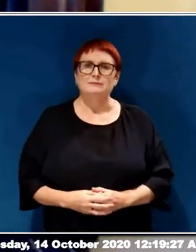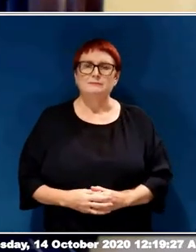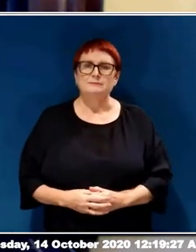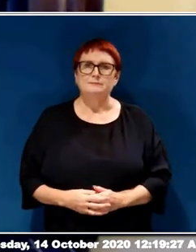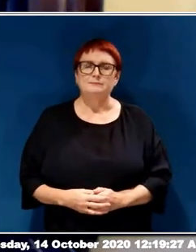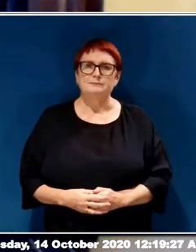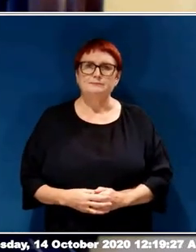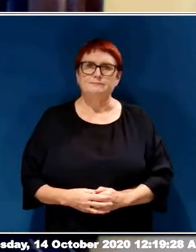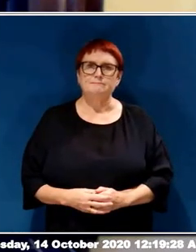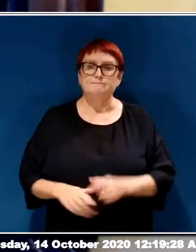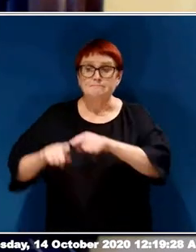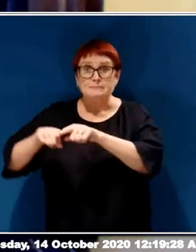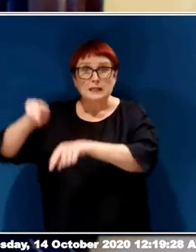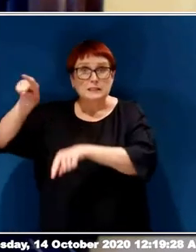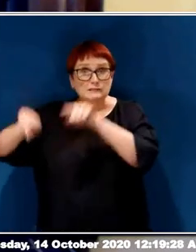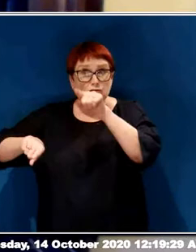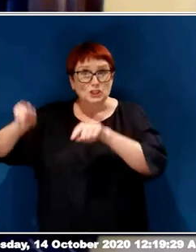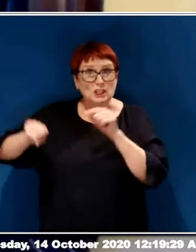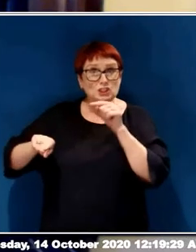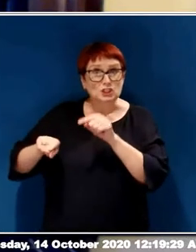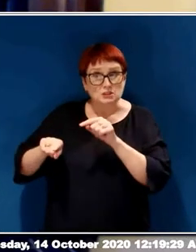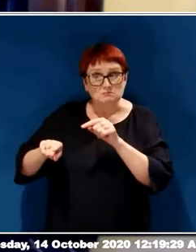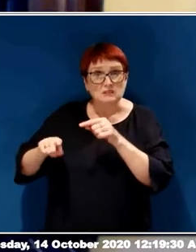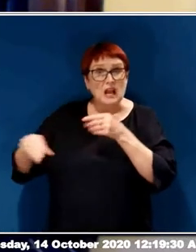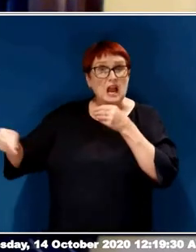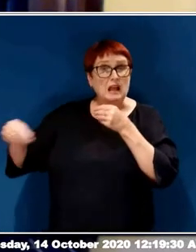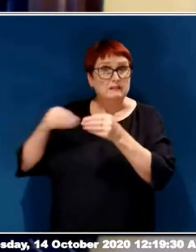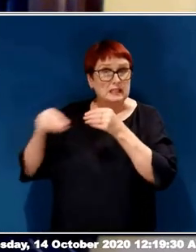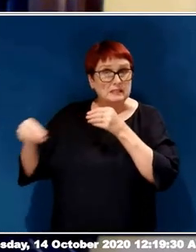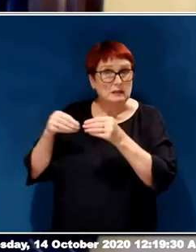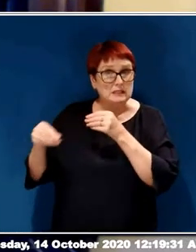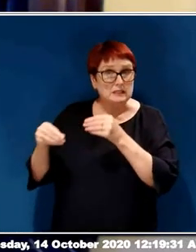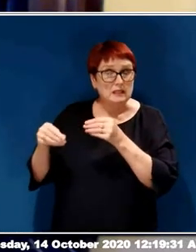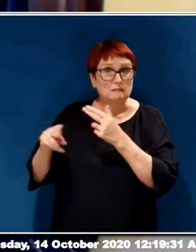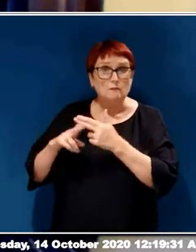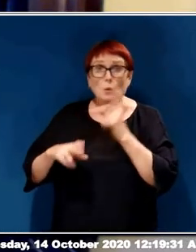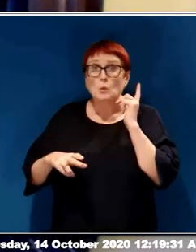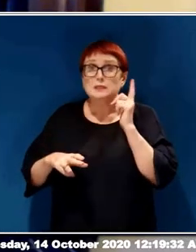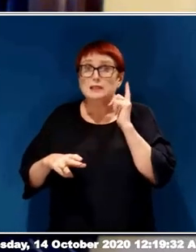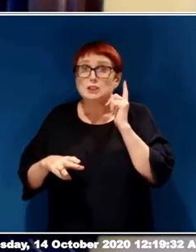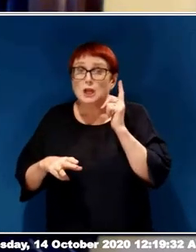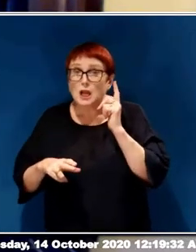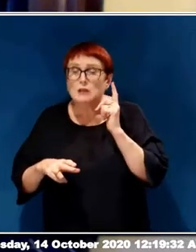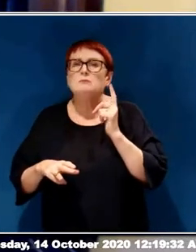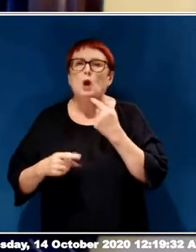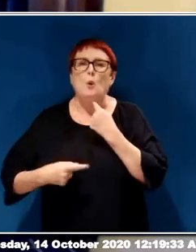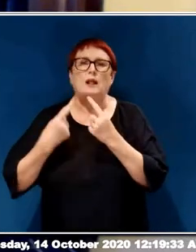within it by understanding that teachers might do this through presenting